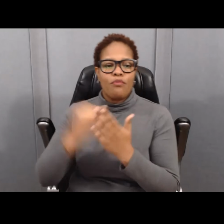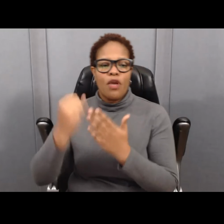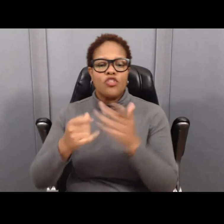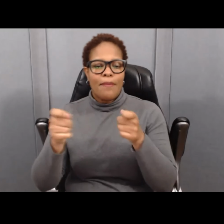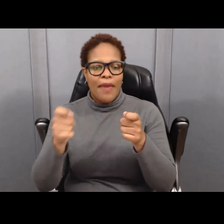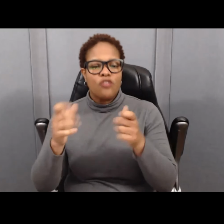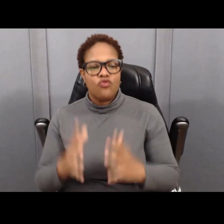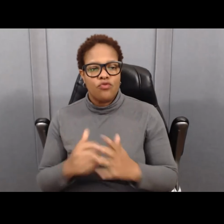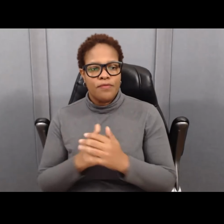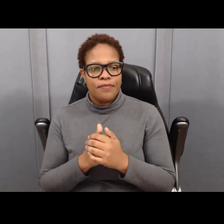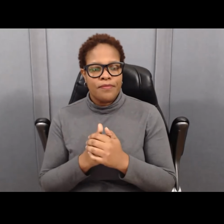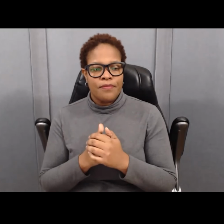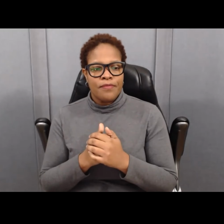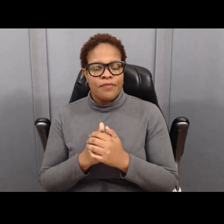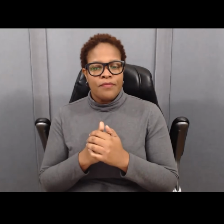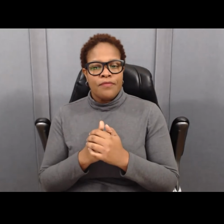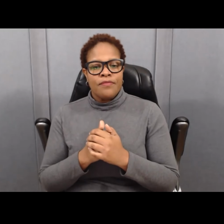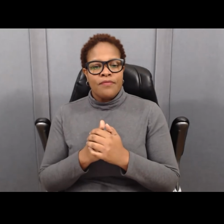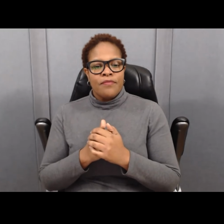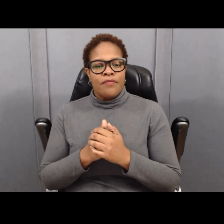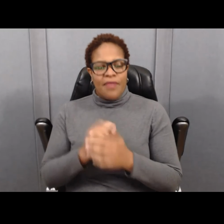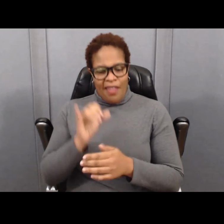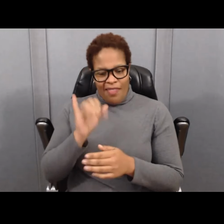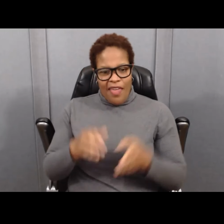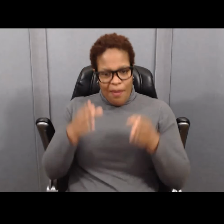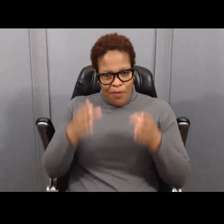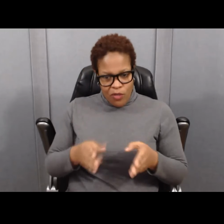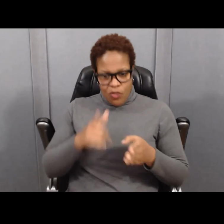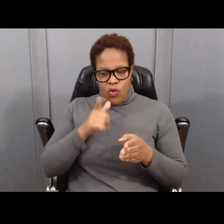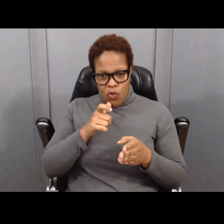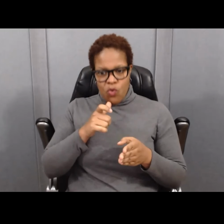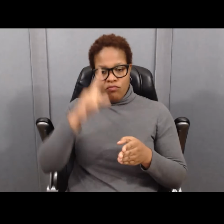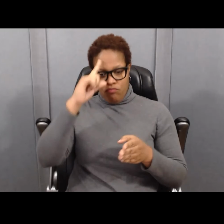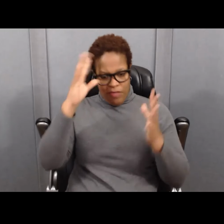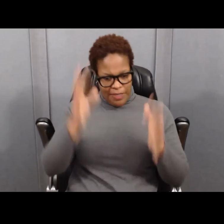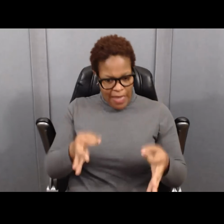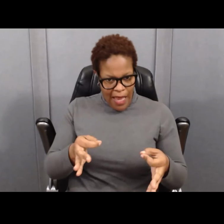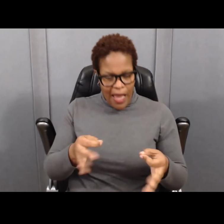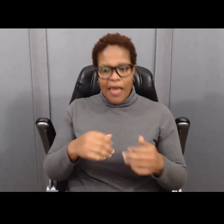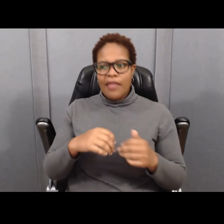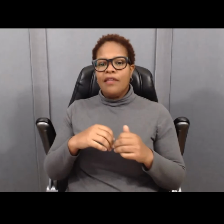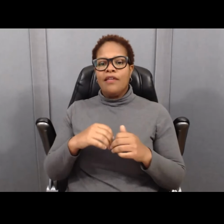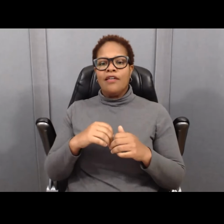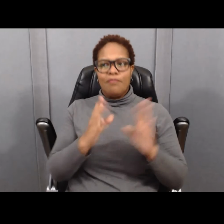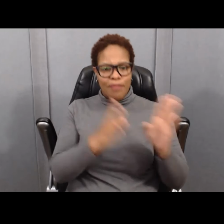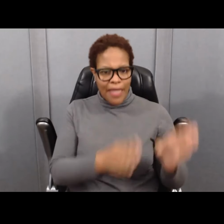So this is that person who is making the decisions, assembling the team, doing that type of stuff,